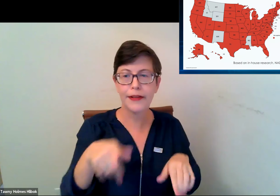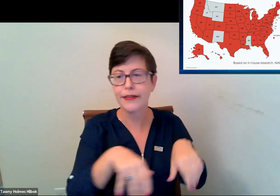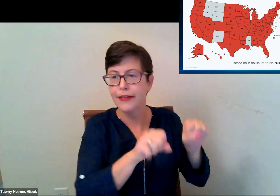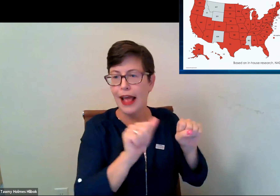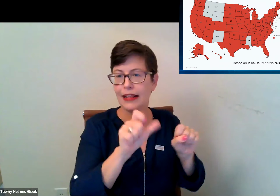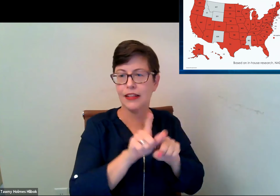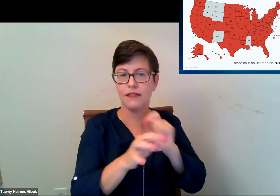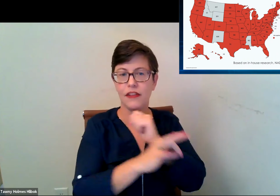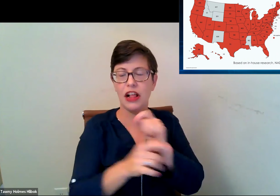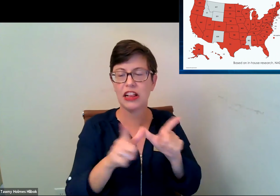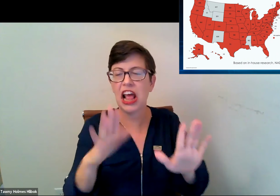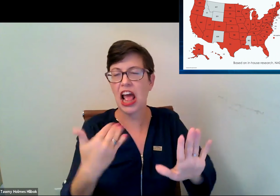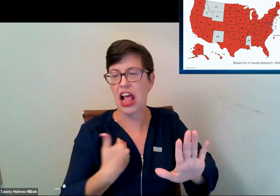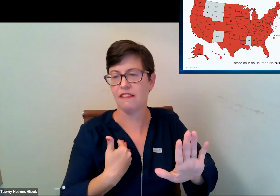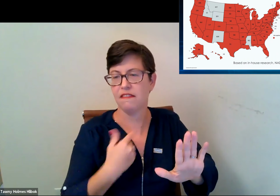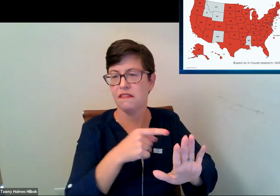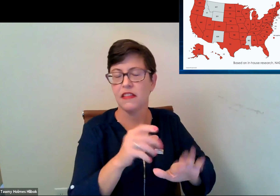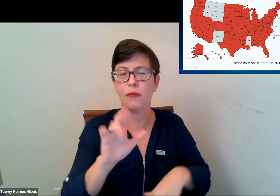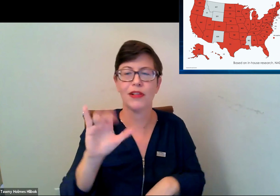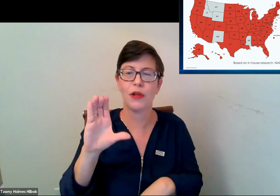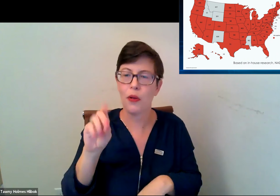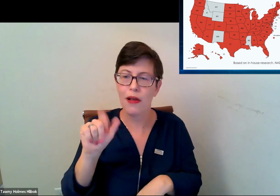They weren't as warmly welcome, but they were able to take asl.